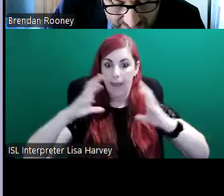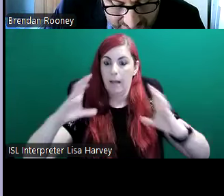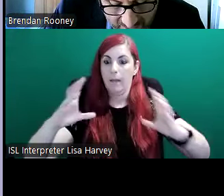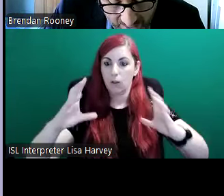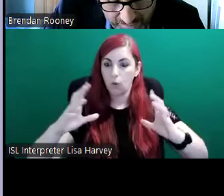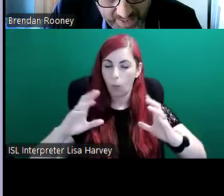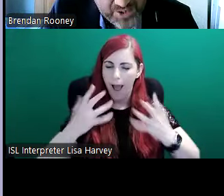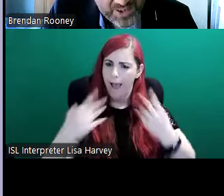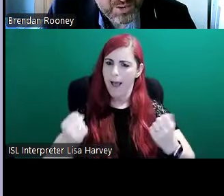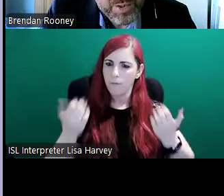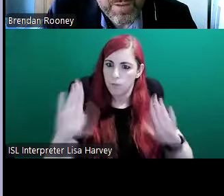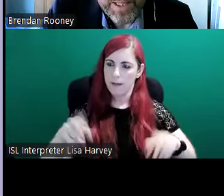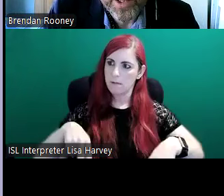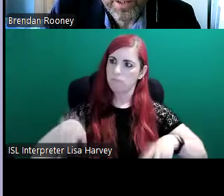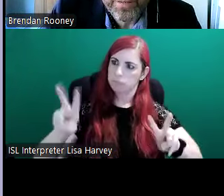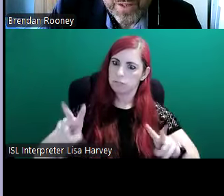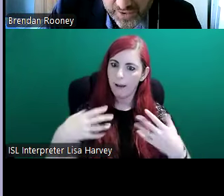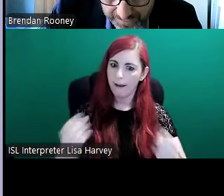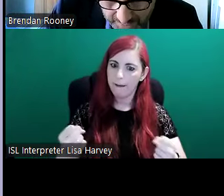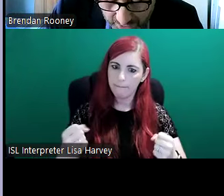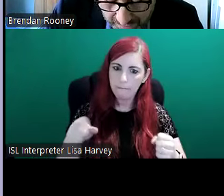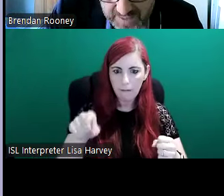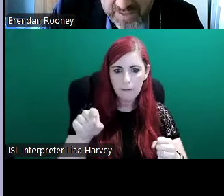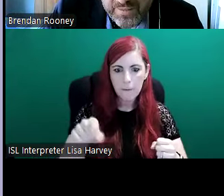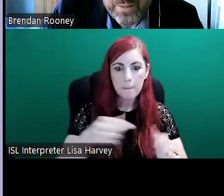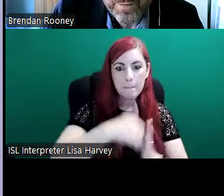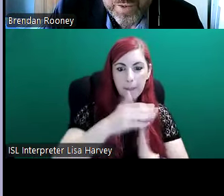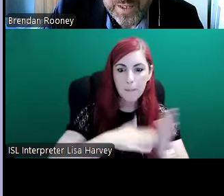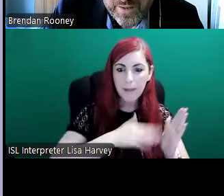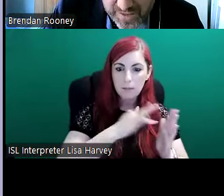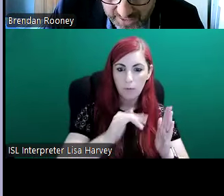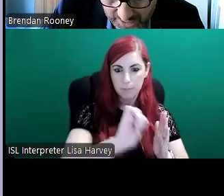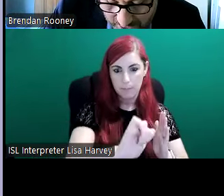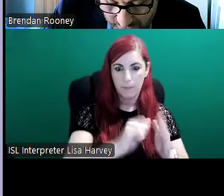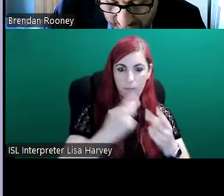based on Fra Angelico Coronation of the Virgin from the Uffizi of 1432, which you see